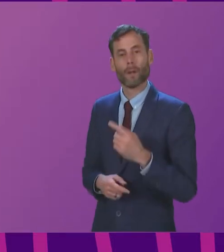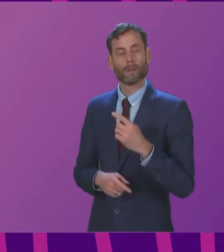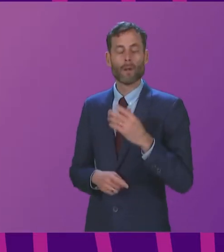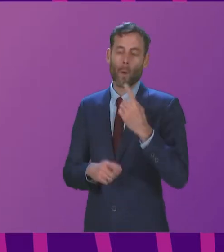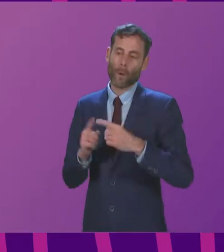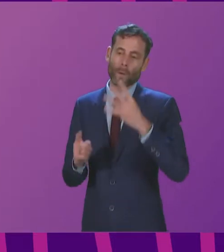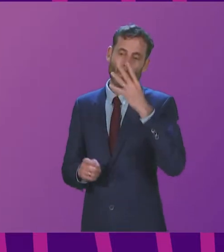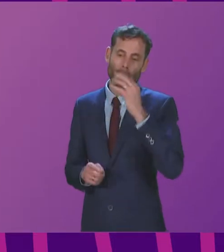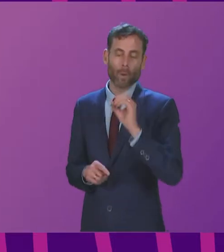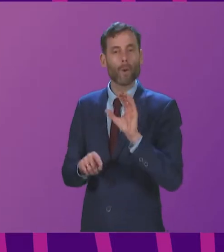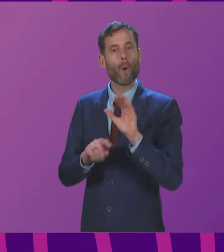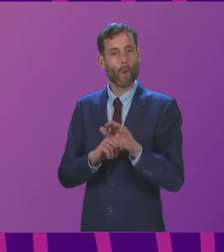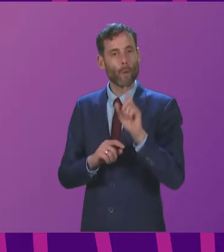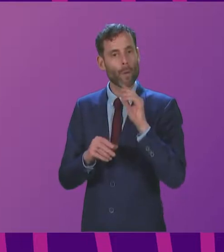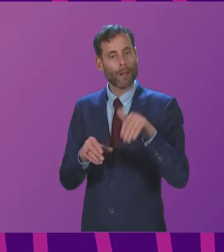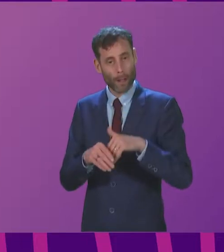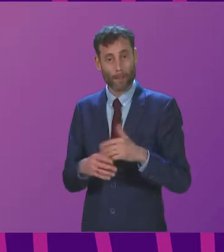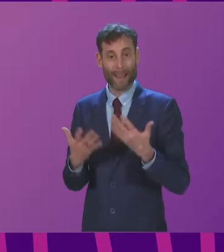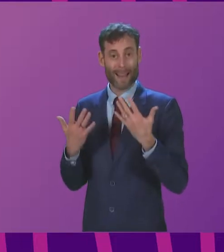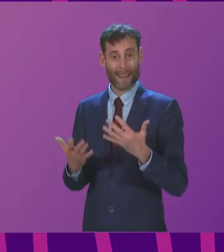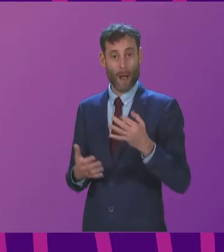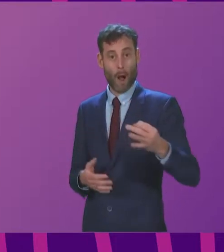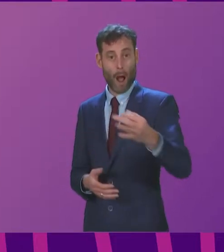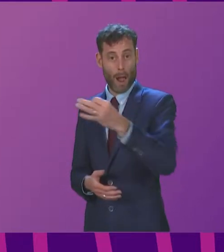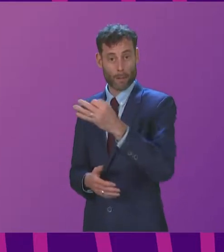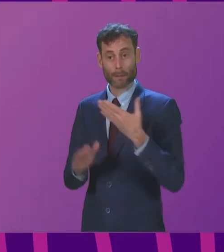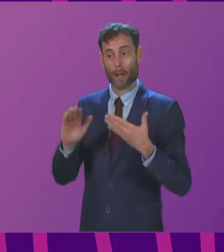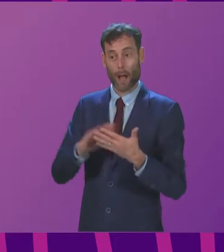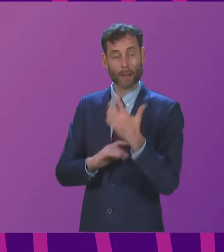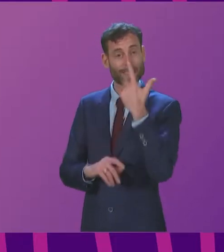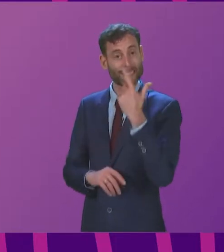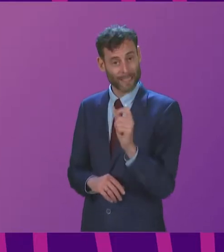However, it now transpires that islanders under 70, many of whom have disabilities, are expected